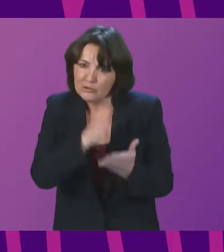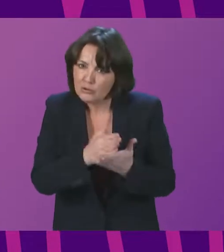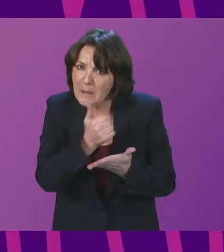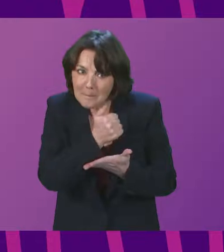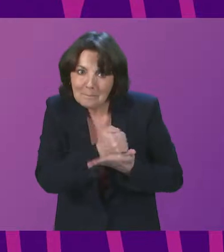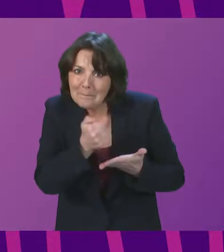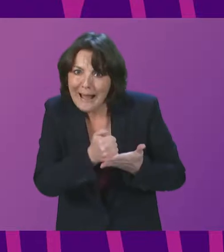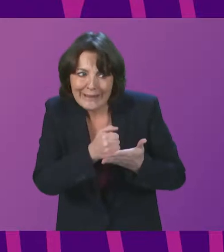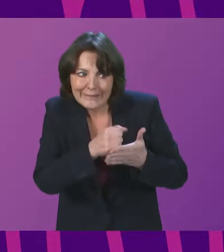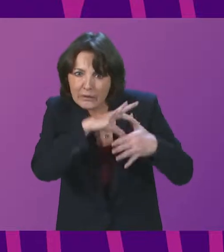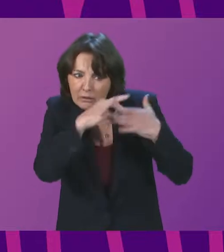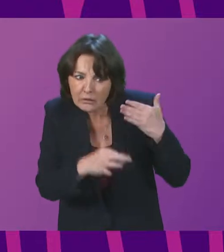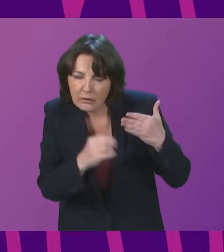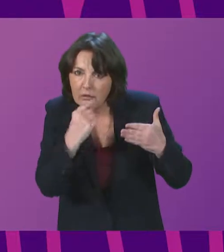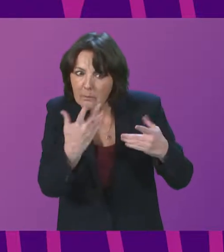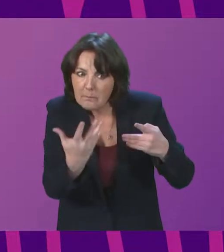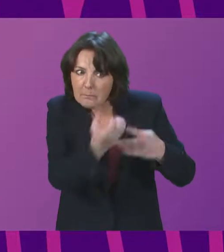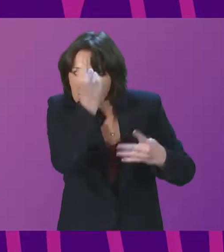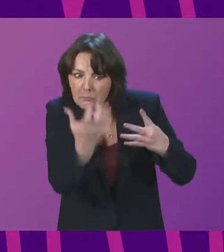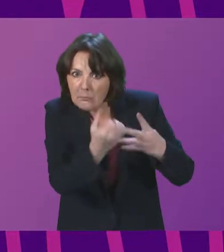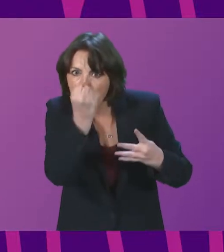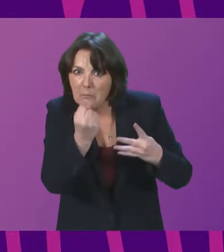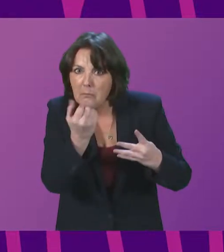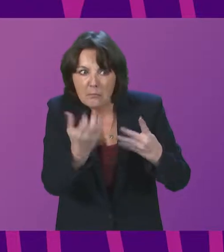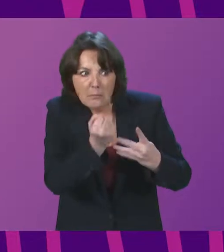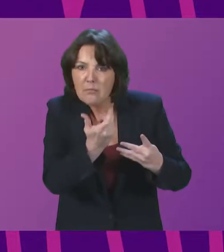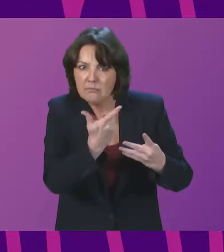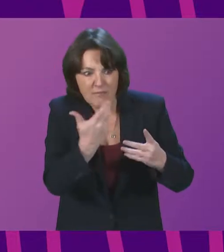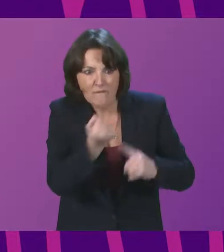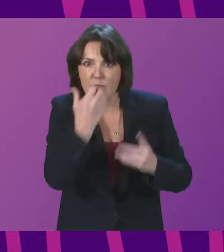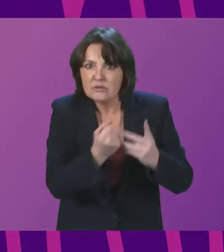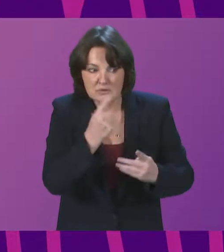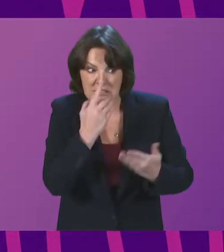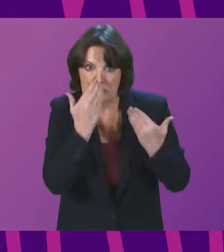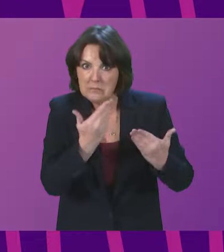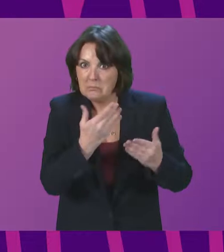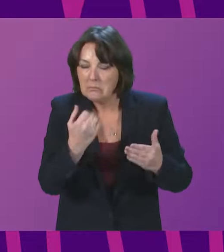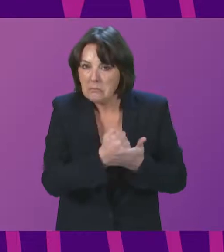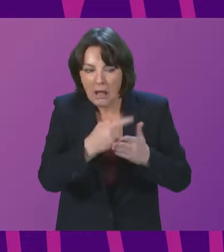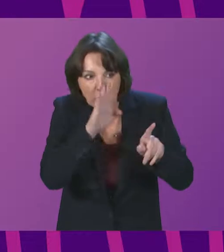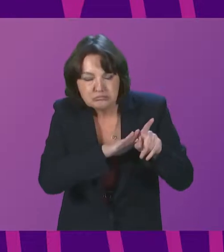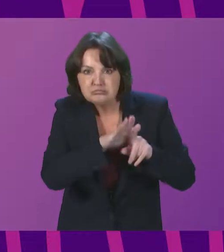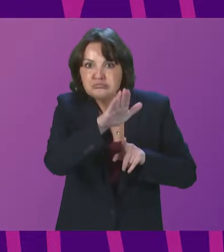It is performing exceptionally well, and it is perhaps the most important economic initiative